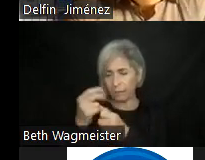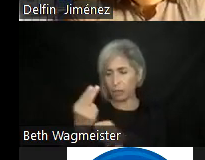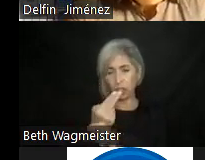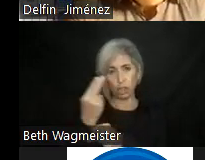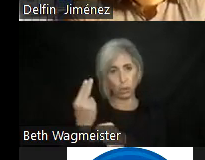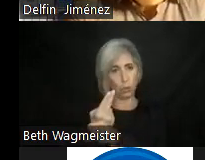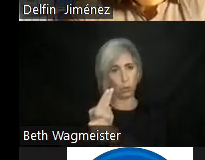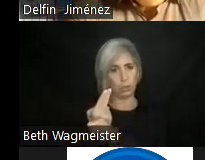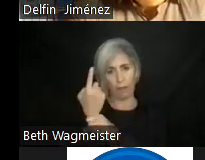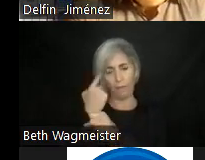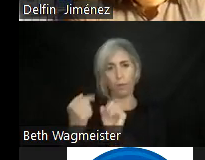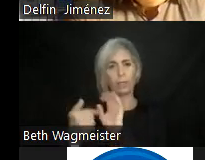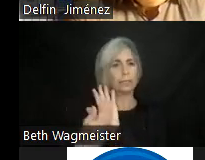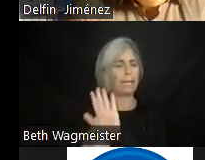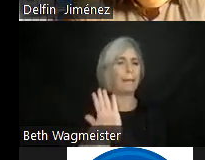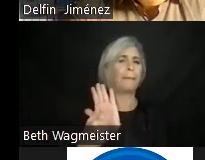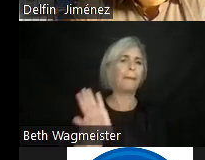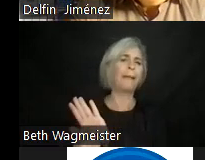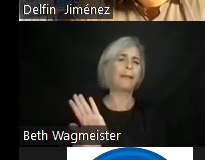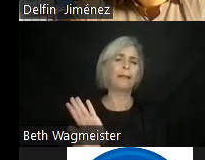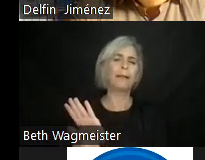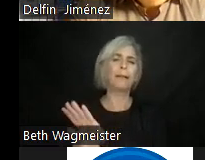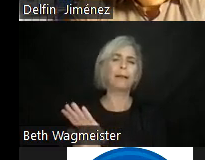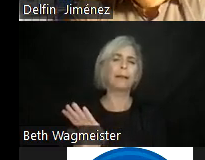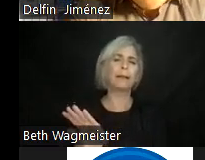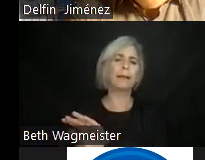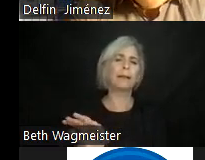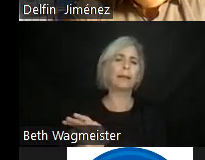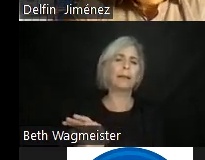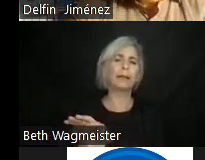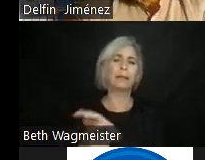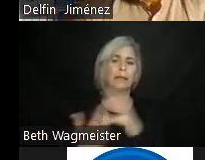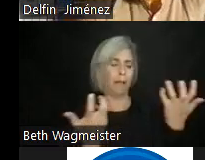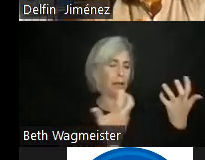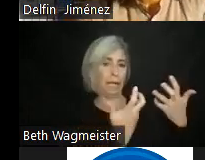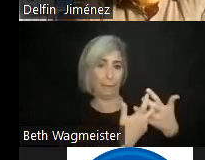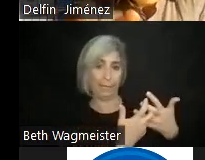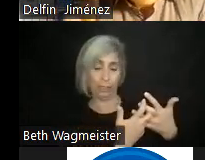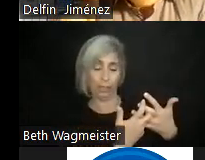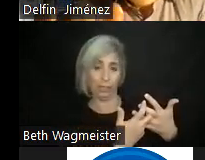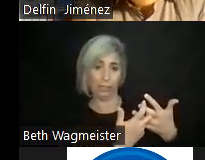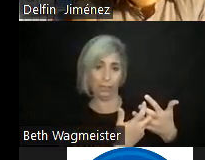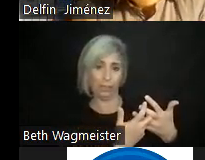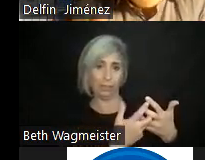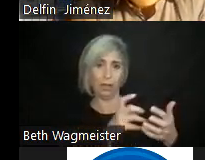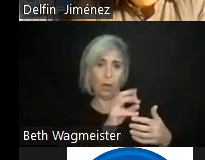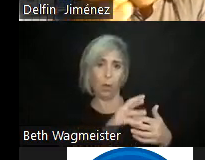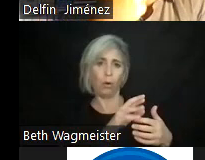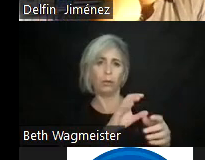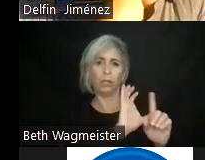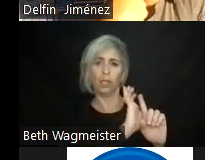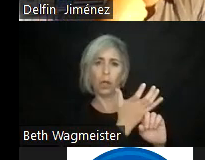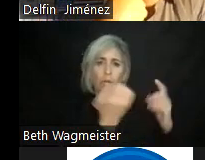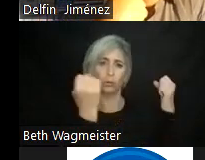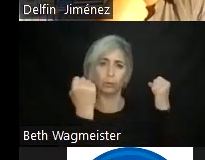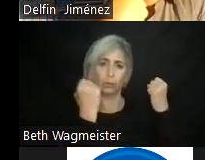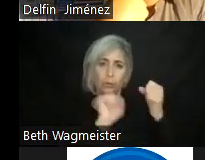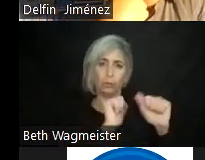For instance, assisting accommodation or cultural, sports and leisure buildings,